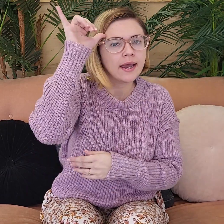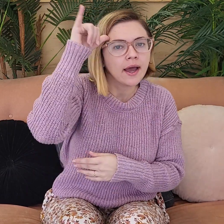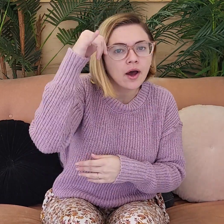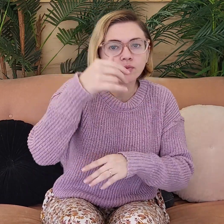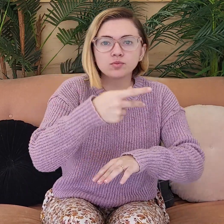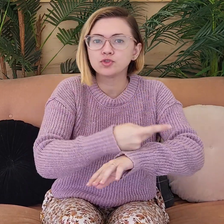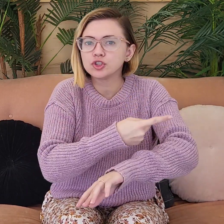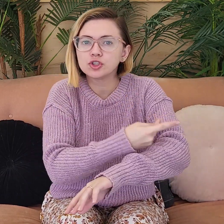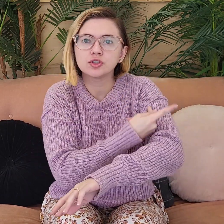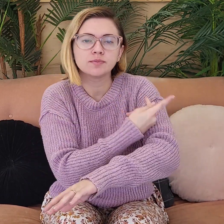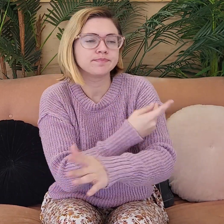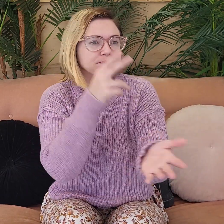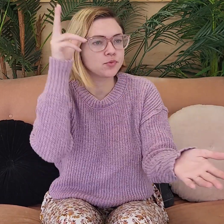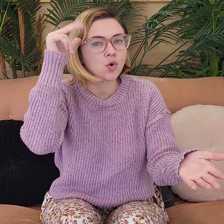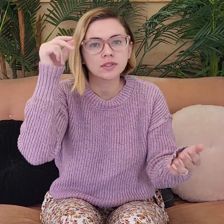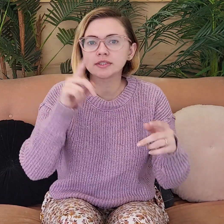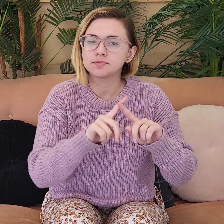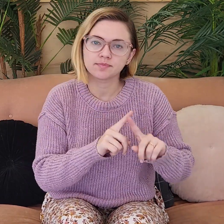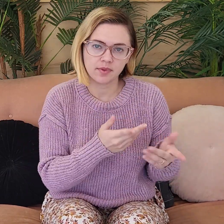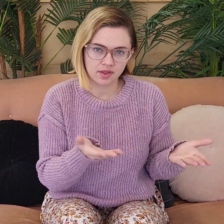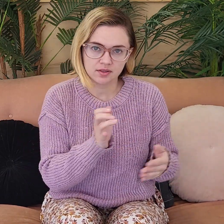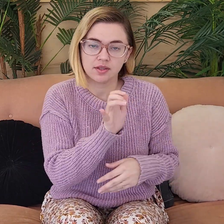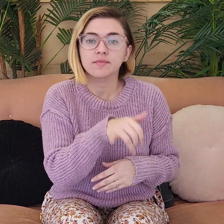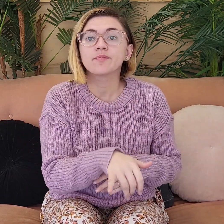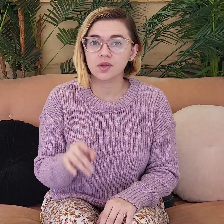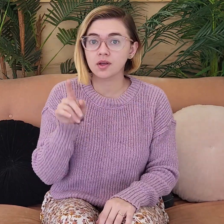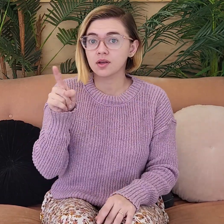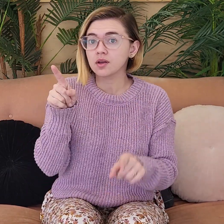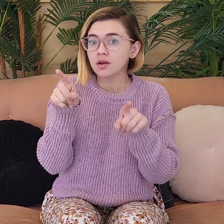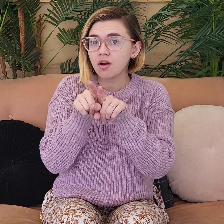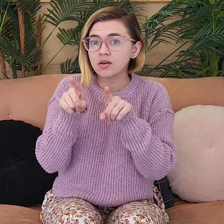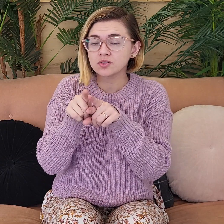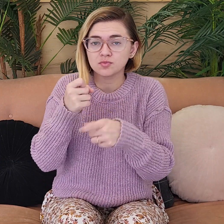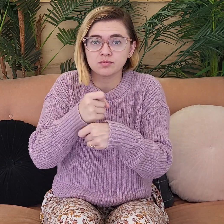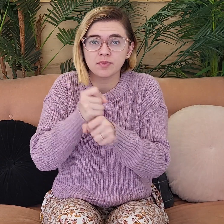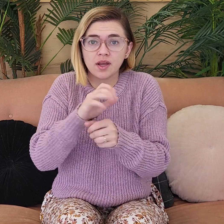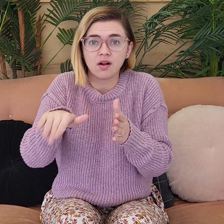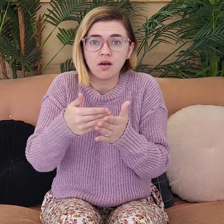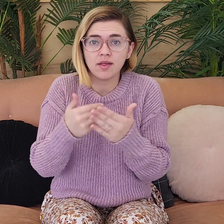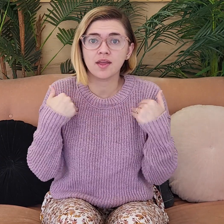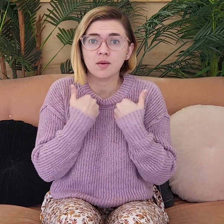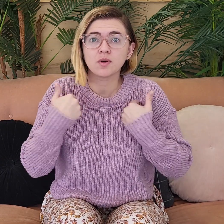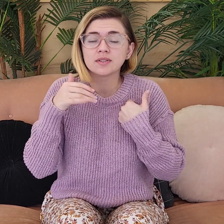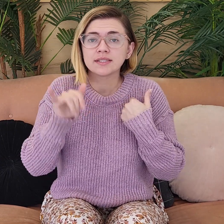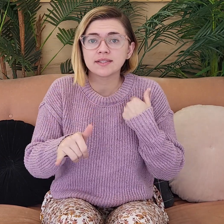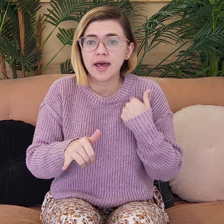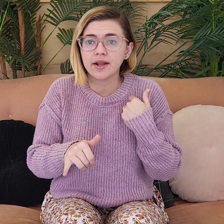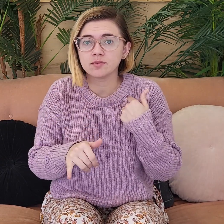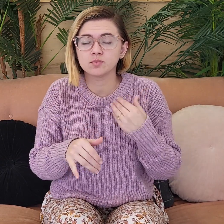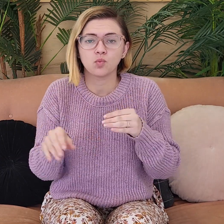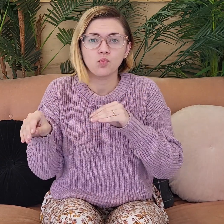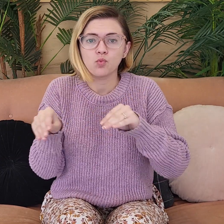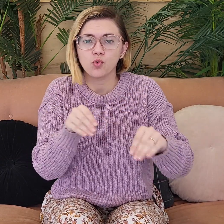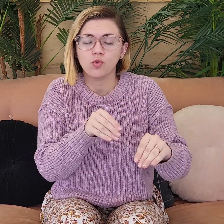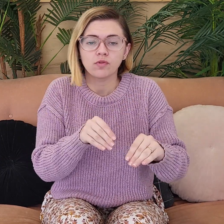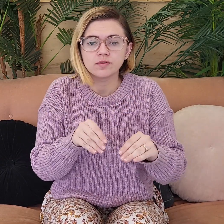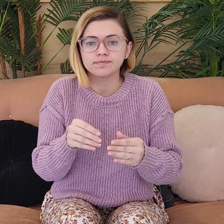livestock, like the cows, the sheep, the horses, different things like that. And God, he also made all of the animals that